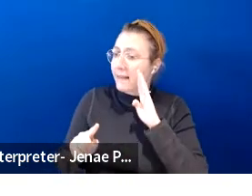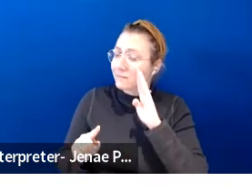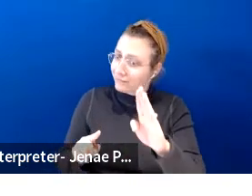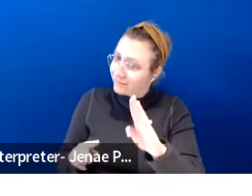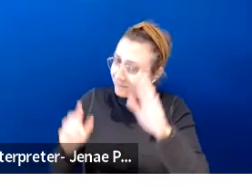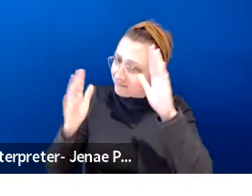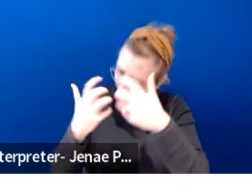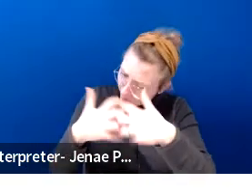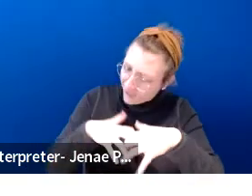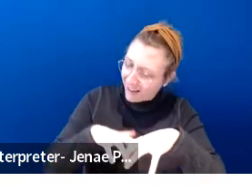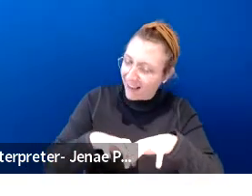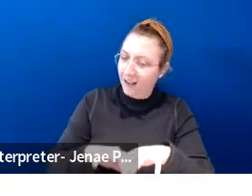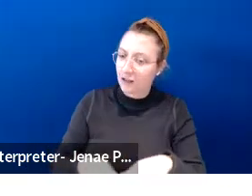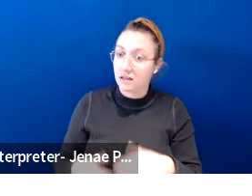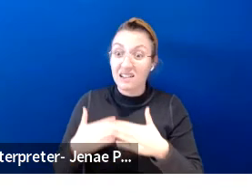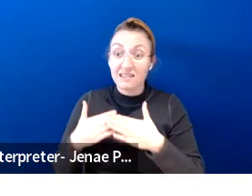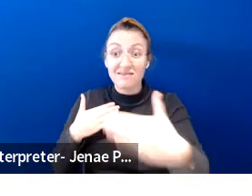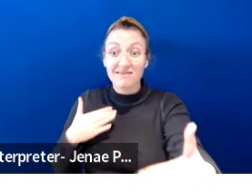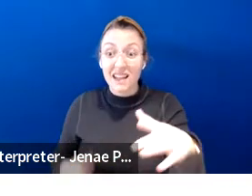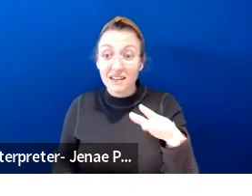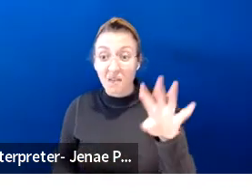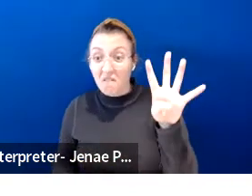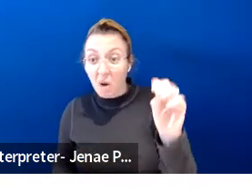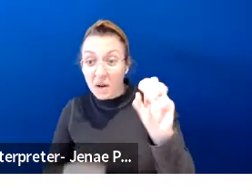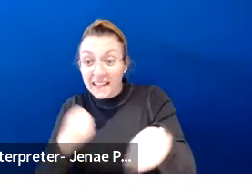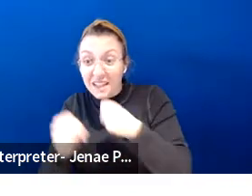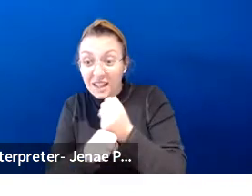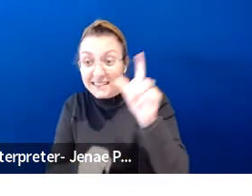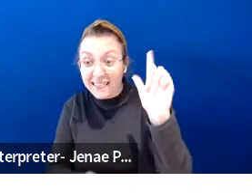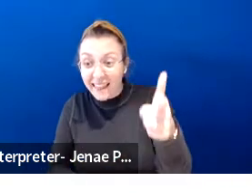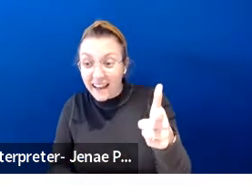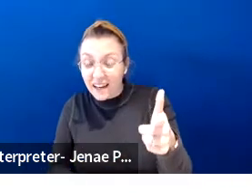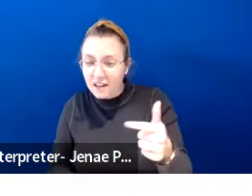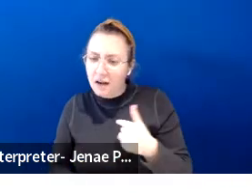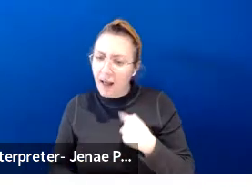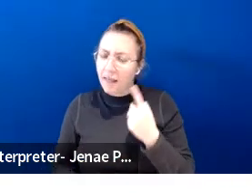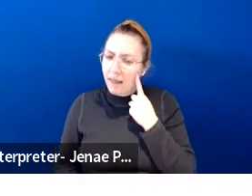And fast forward 20 years or 40 years, and I think now she's right.